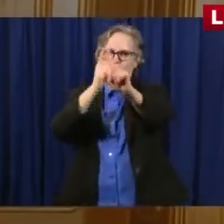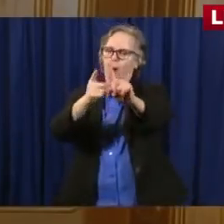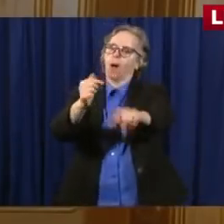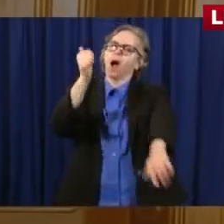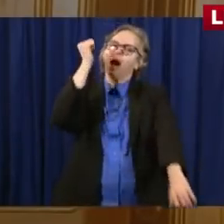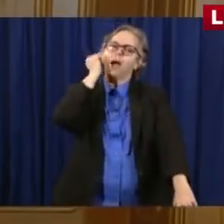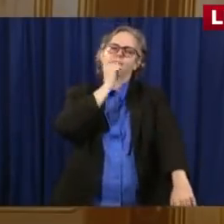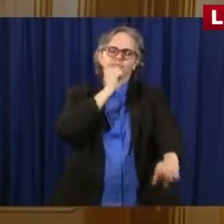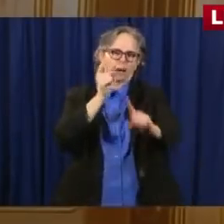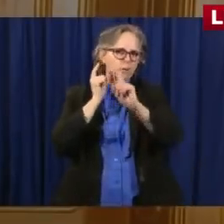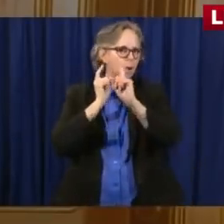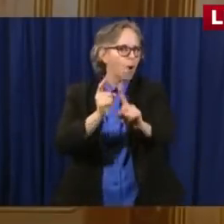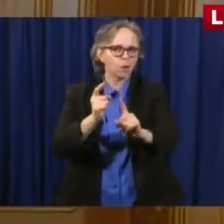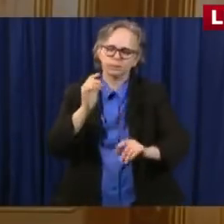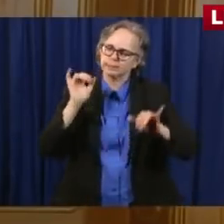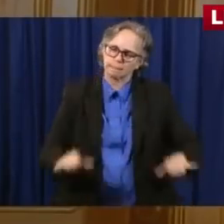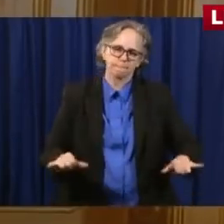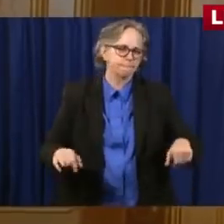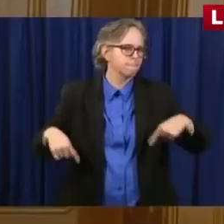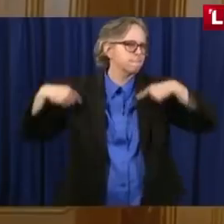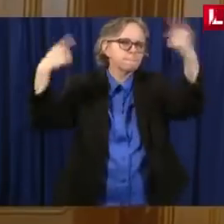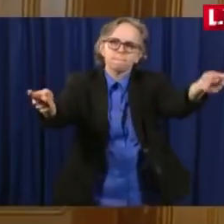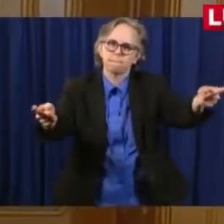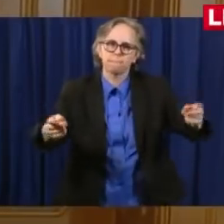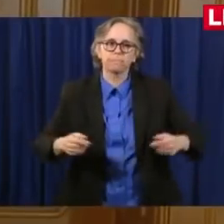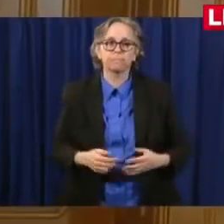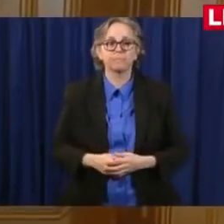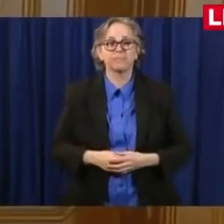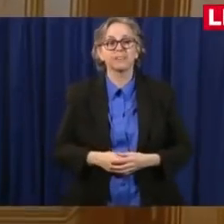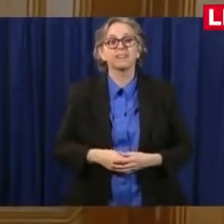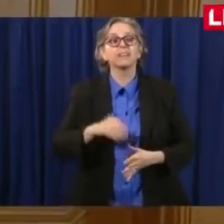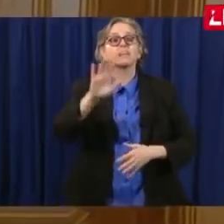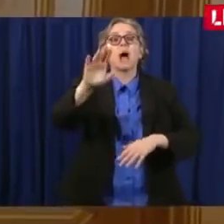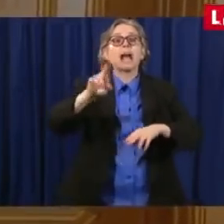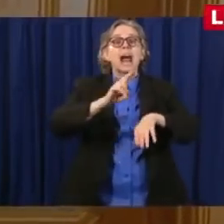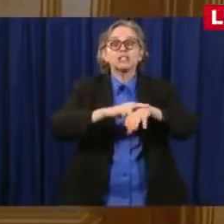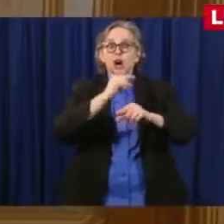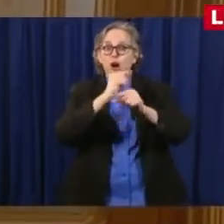THOSE FOLKS WHO ARE OUT THERE ON THE FRONT LINE MAKING A DIFFERENCE.